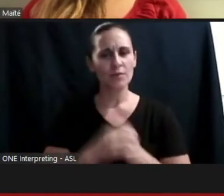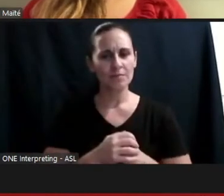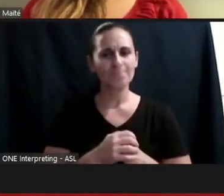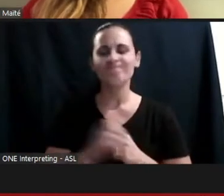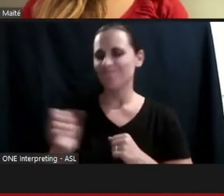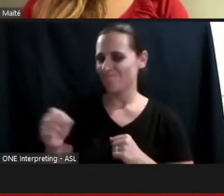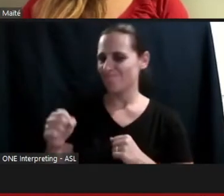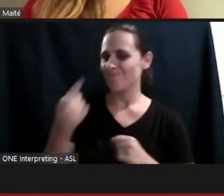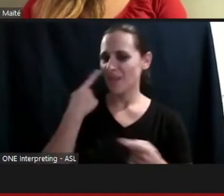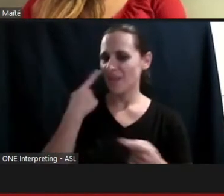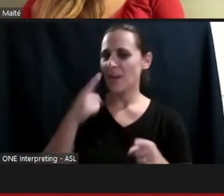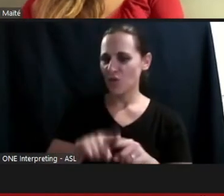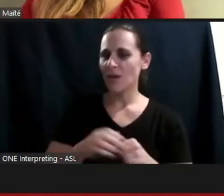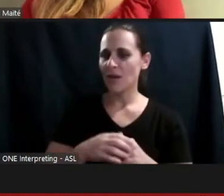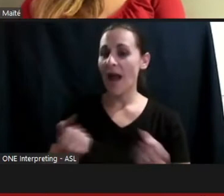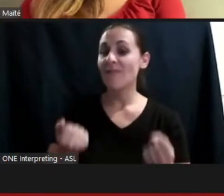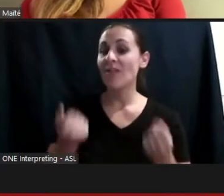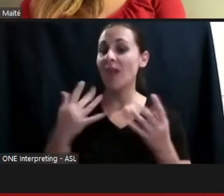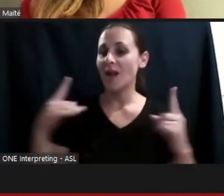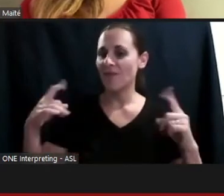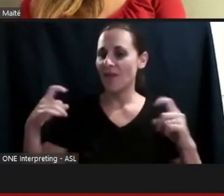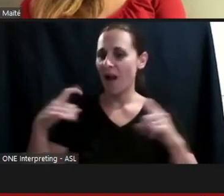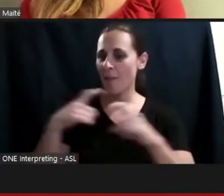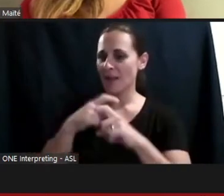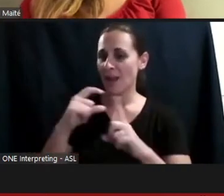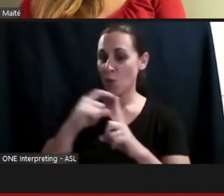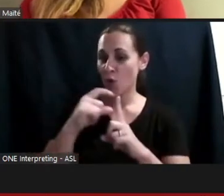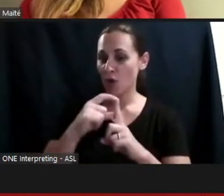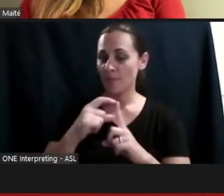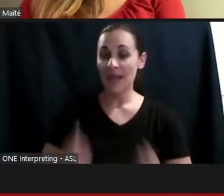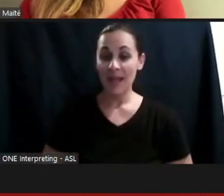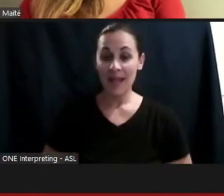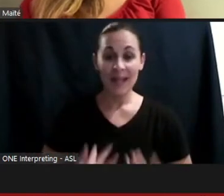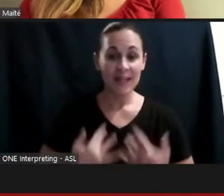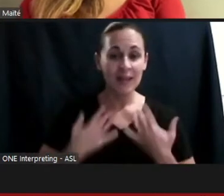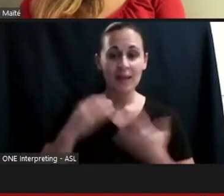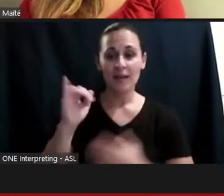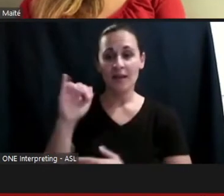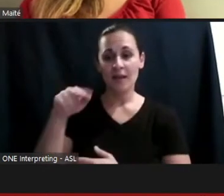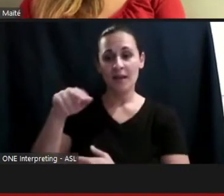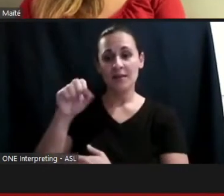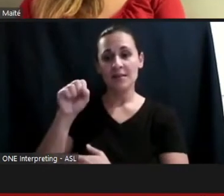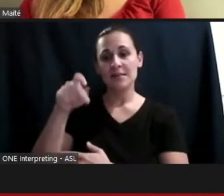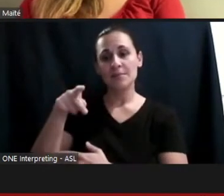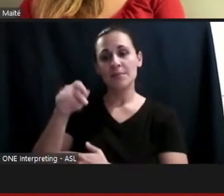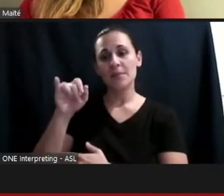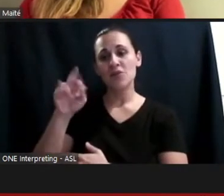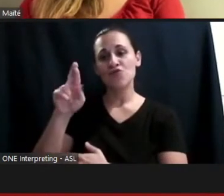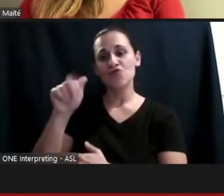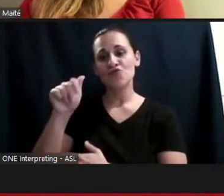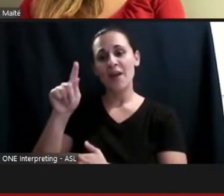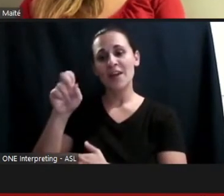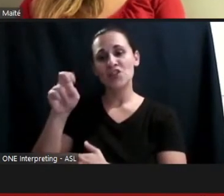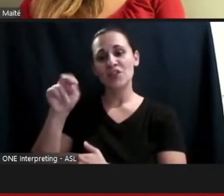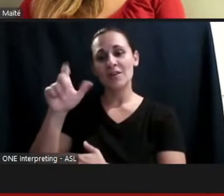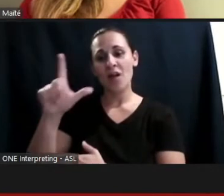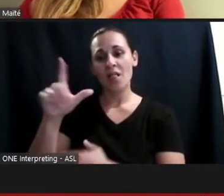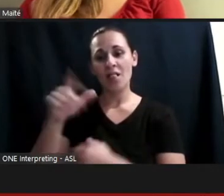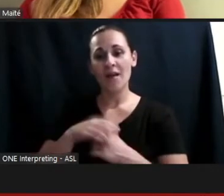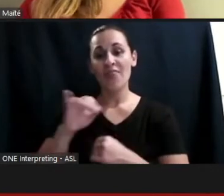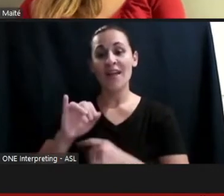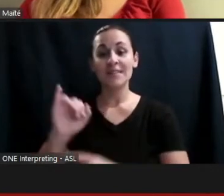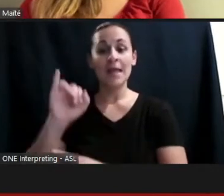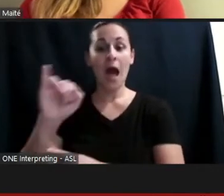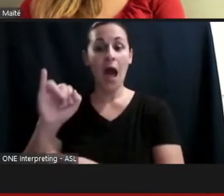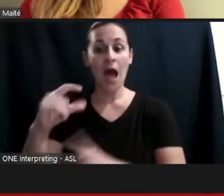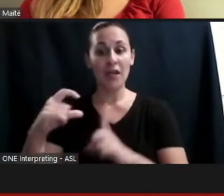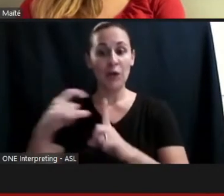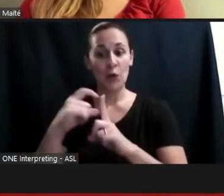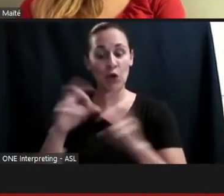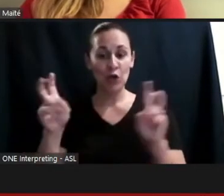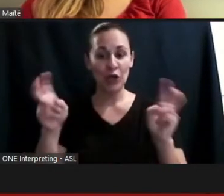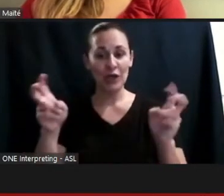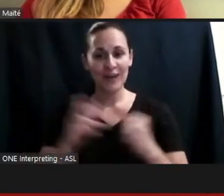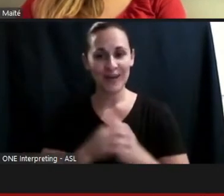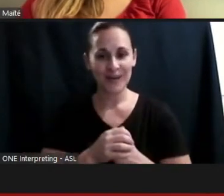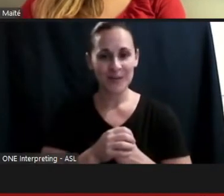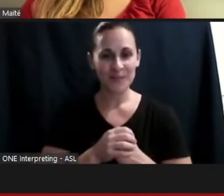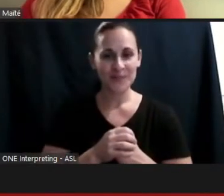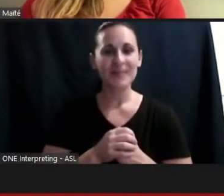complicated words. Inspirational is another when, what I call the I word. But unfortunately – I